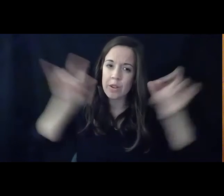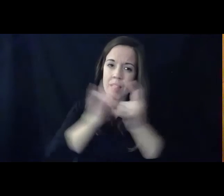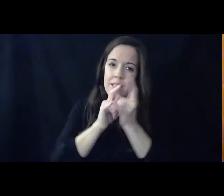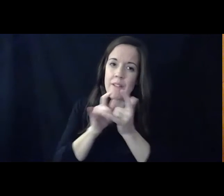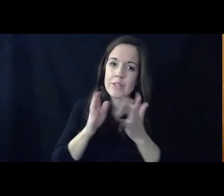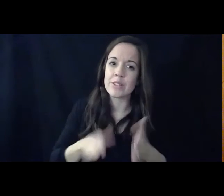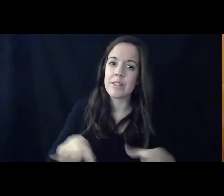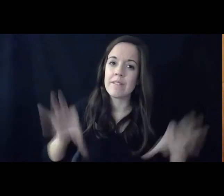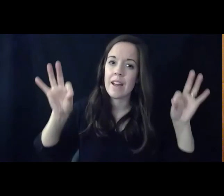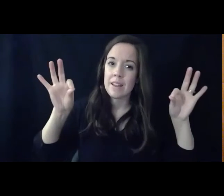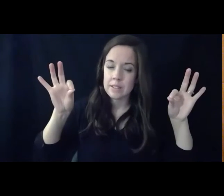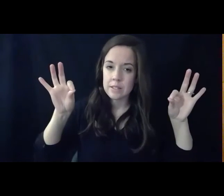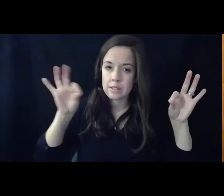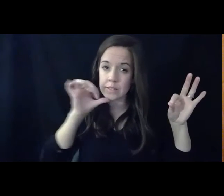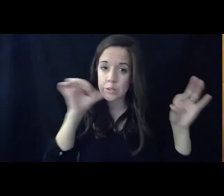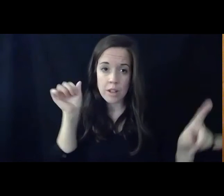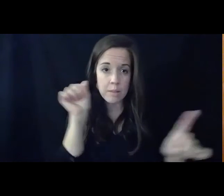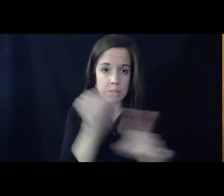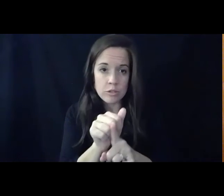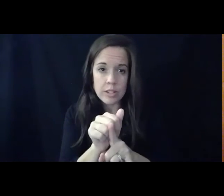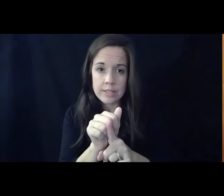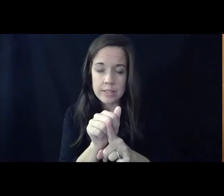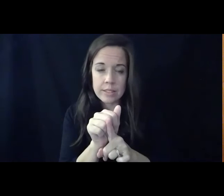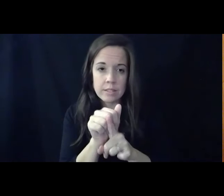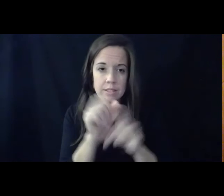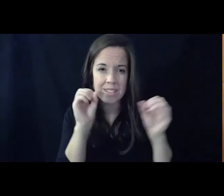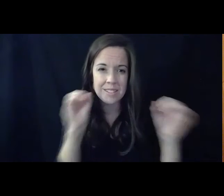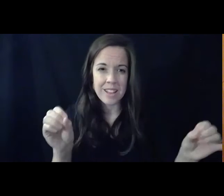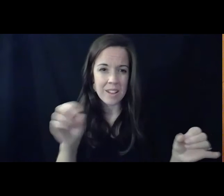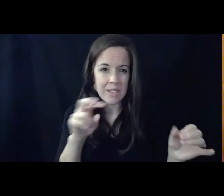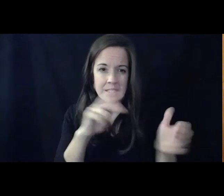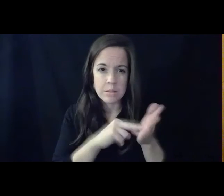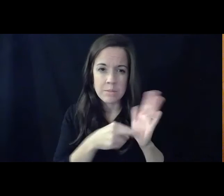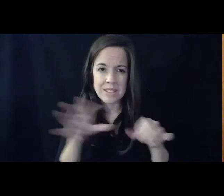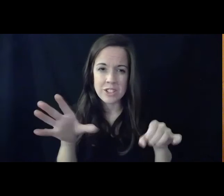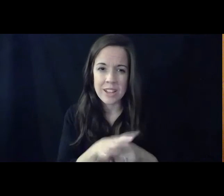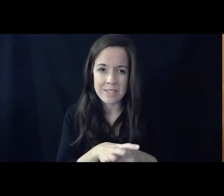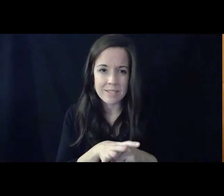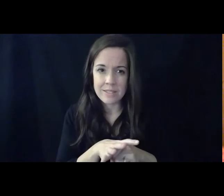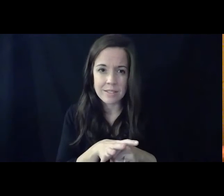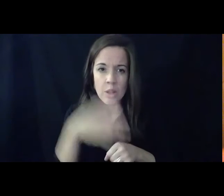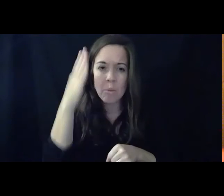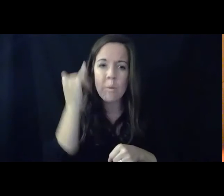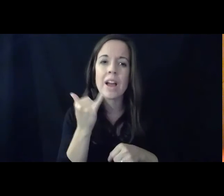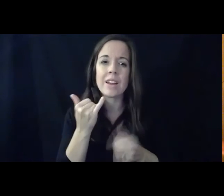Do not be tricked. None of this means shit. Why do we wish to force narrative after every end?